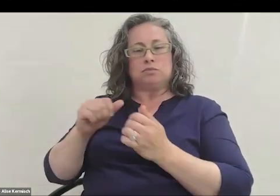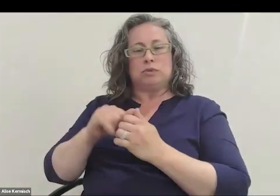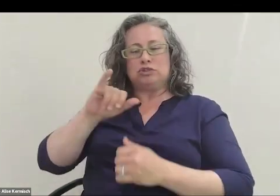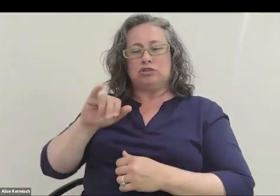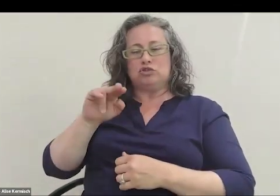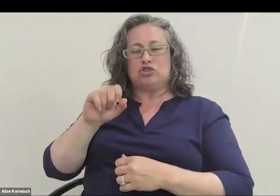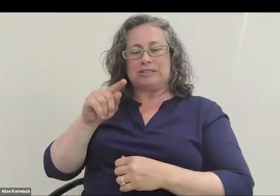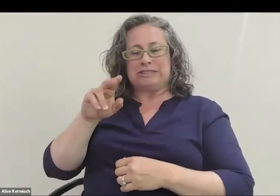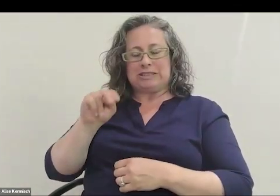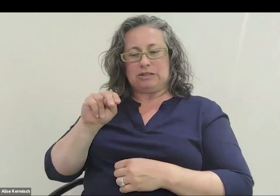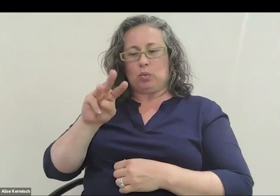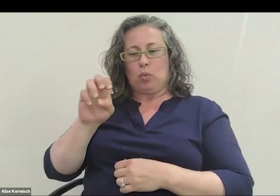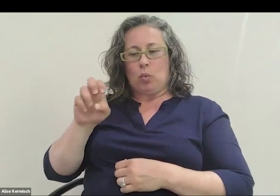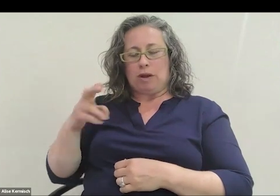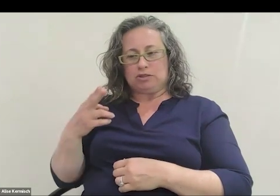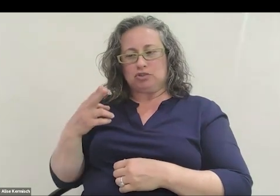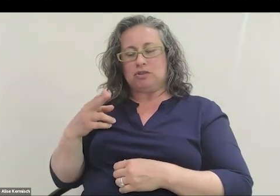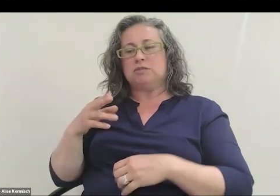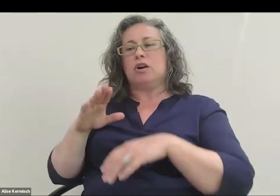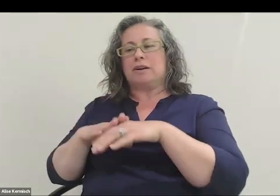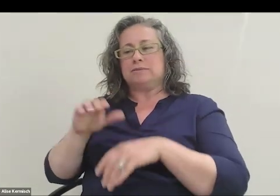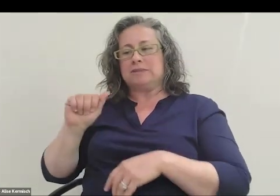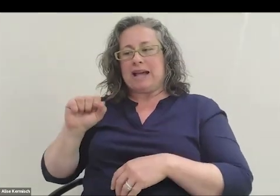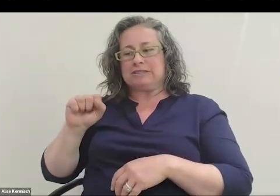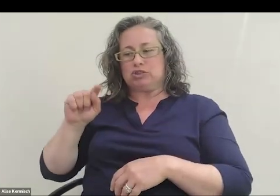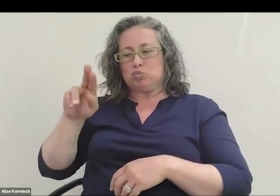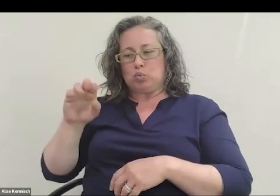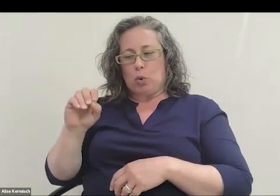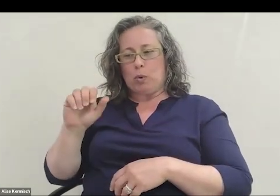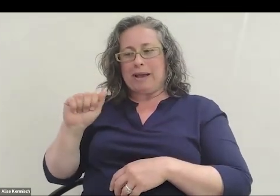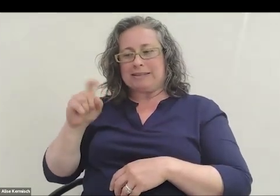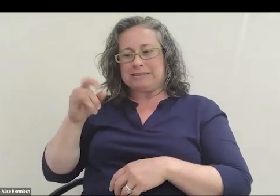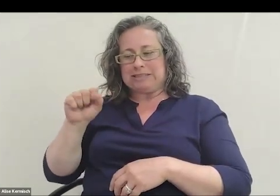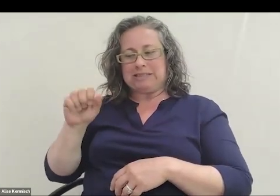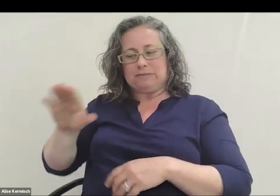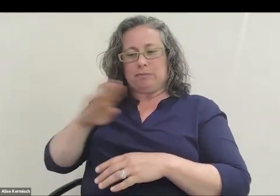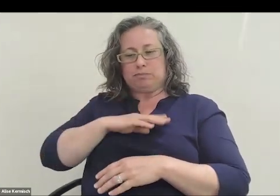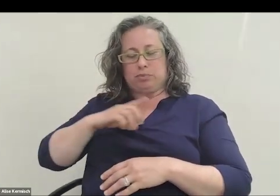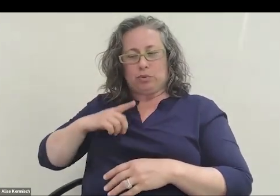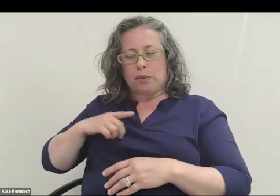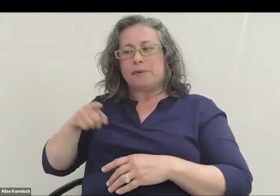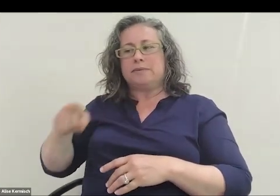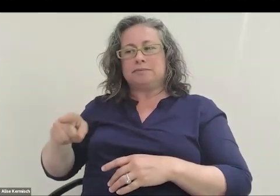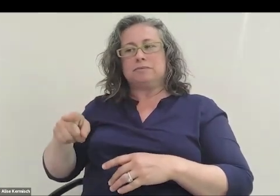is on AstroAccess' board now. Two engineers, we've been sitting down every week just to talk about projects we could work on